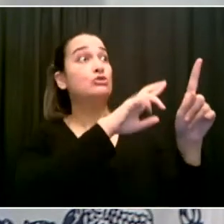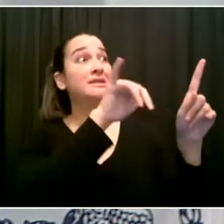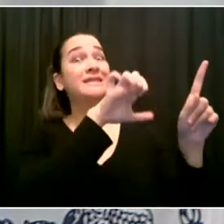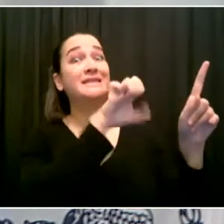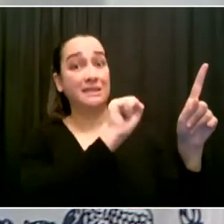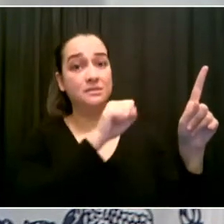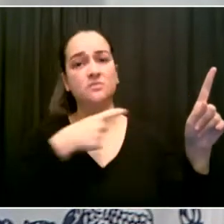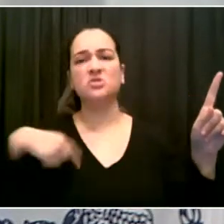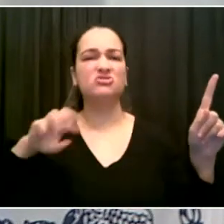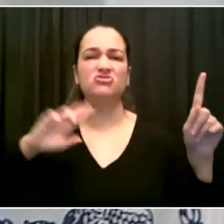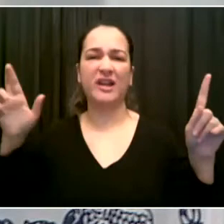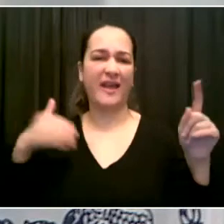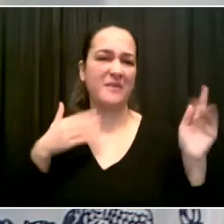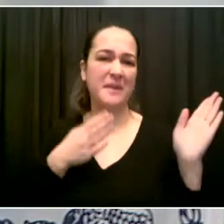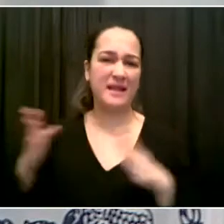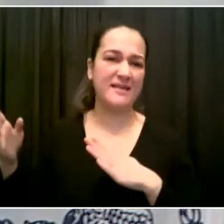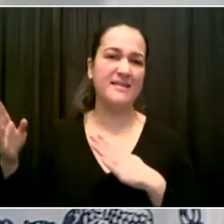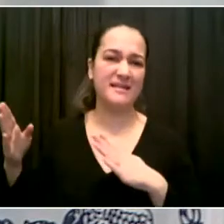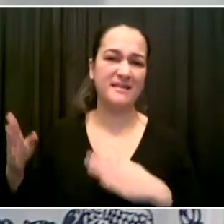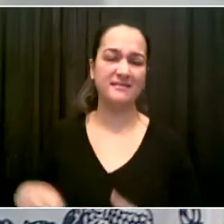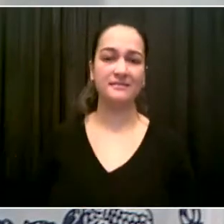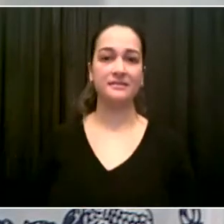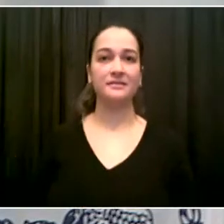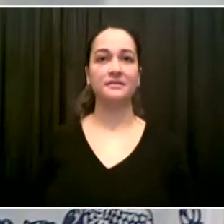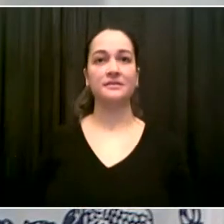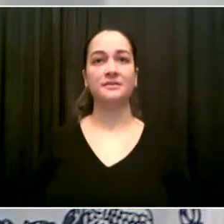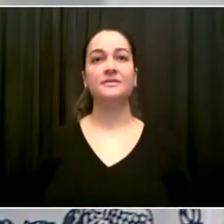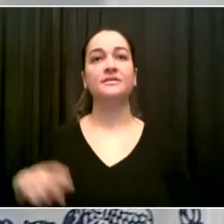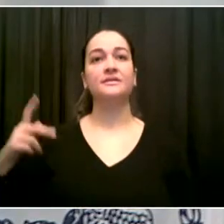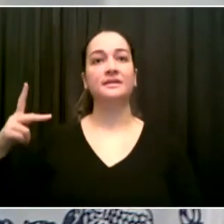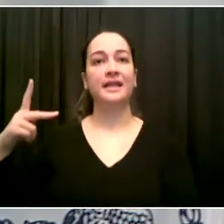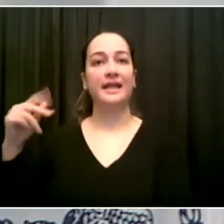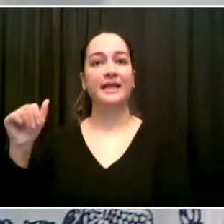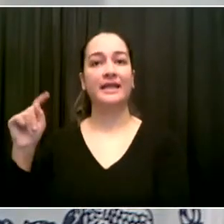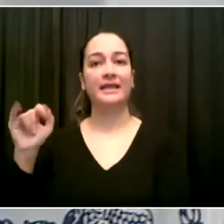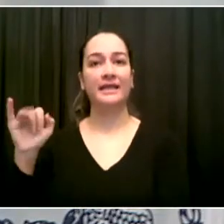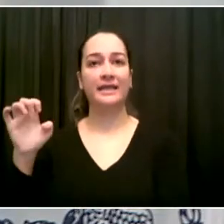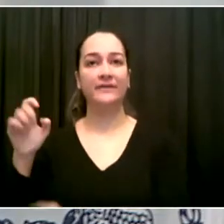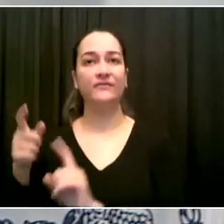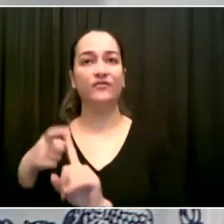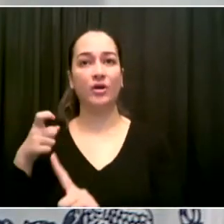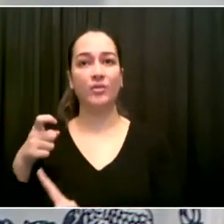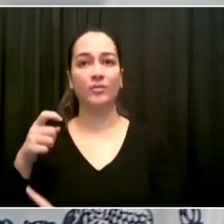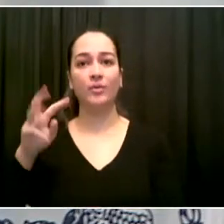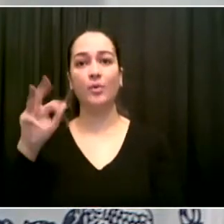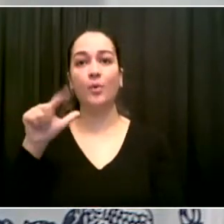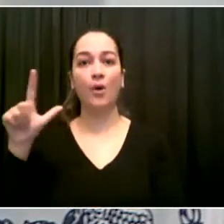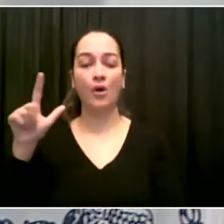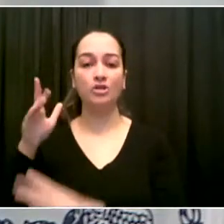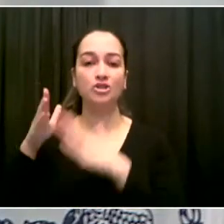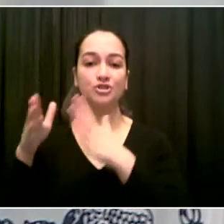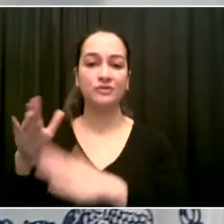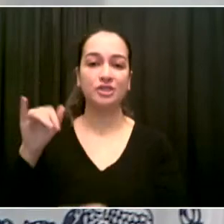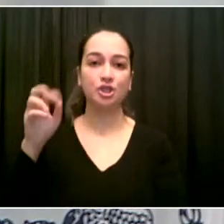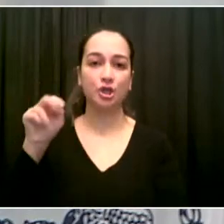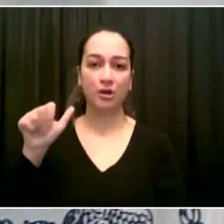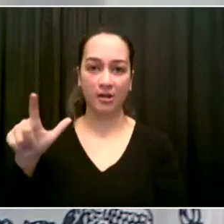CAPACITY IS GROWING, SO WE WILL BE READY EITHER WAY. NEXT IS KATIE FROM THE WALL